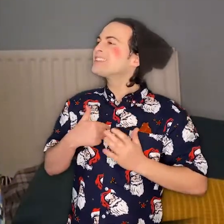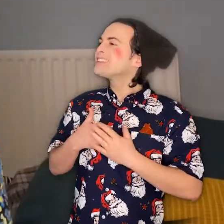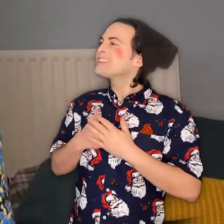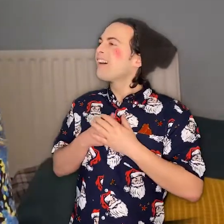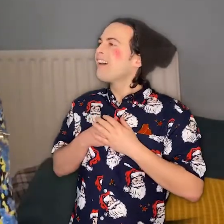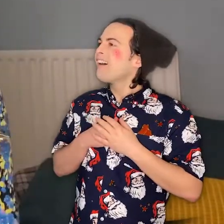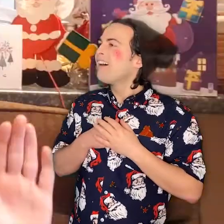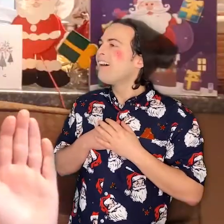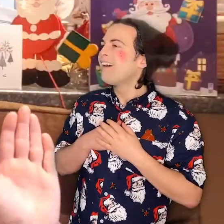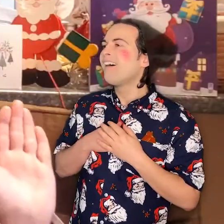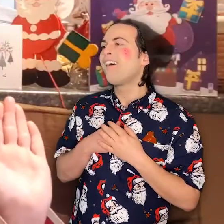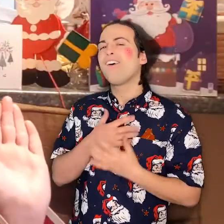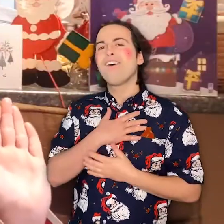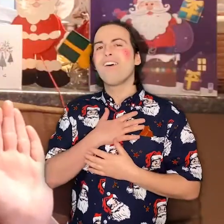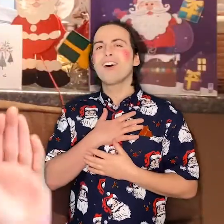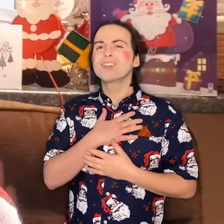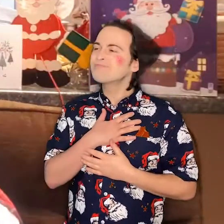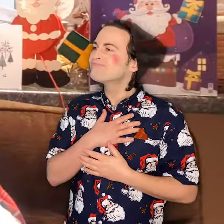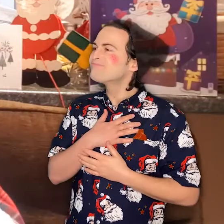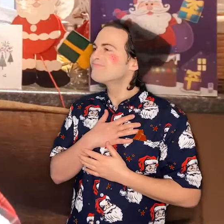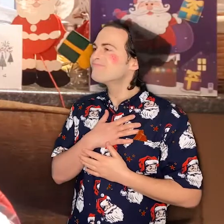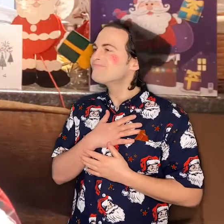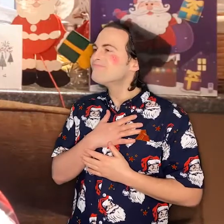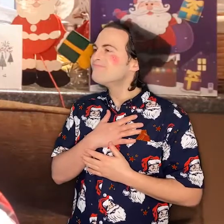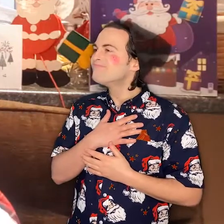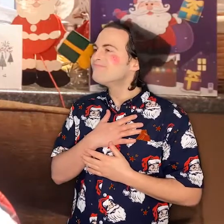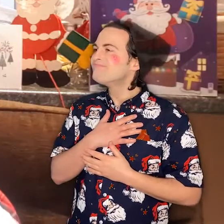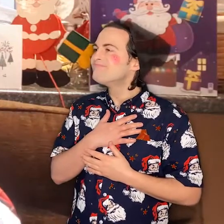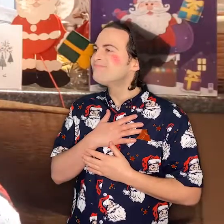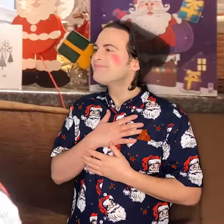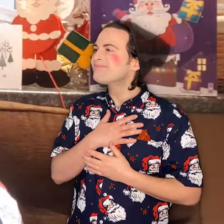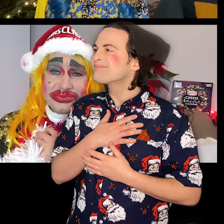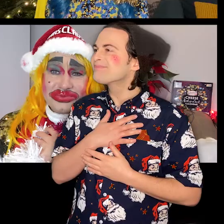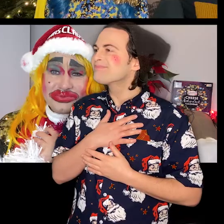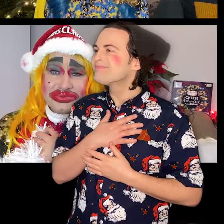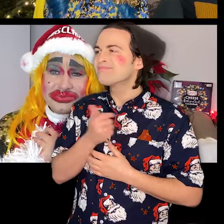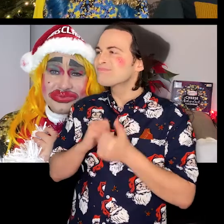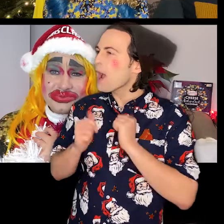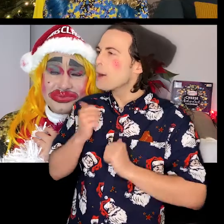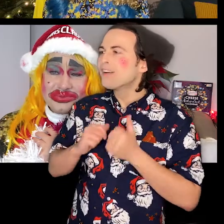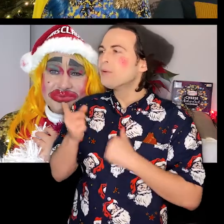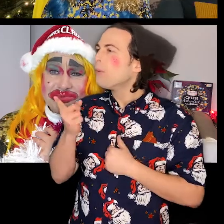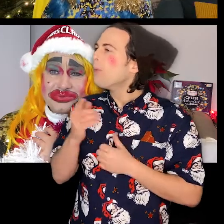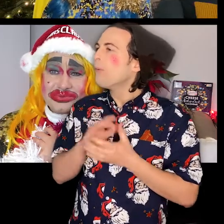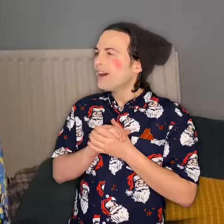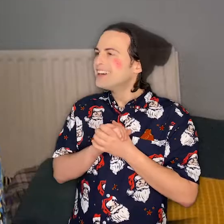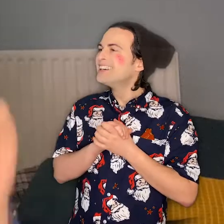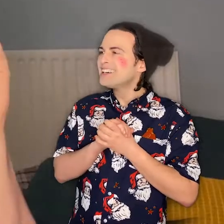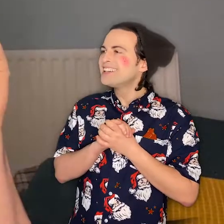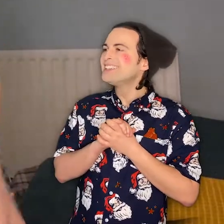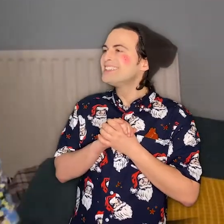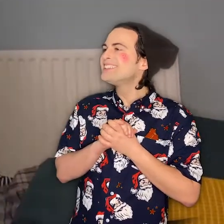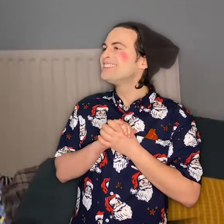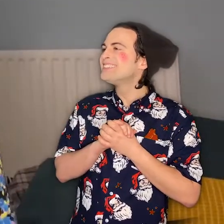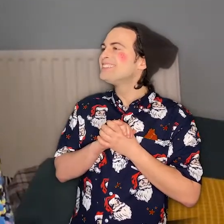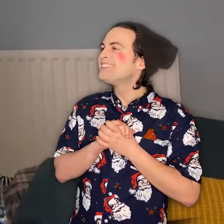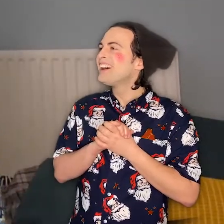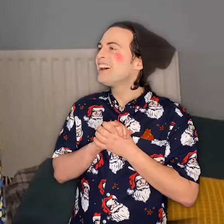Helen - Oh Margaret I'm so proud of you Quine Margaret - There is something else i need to do now.